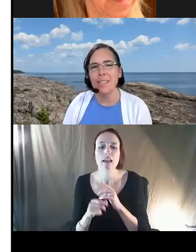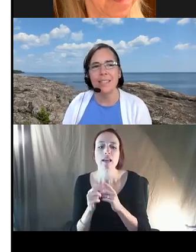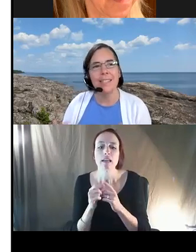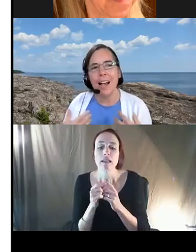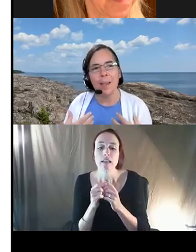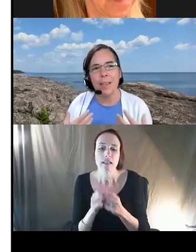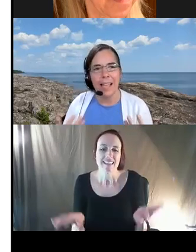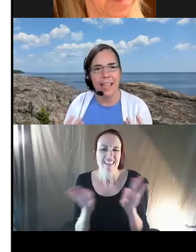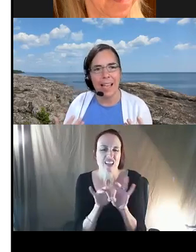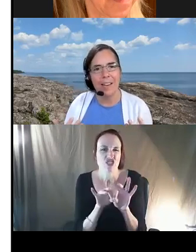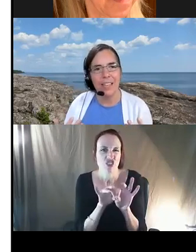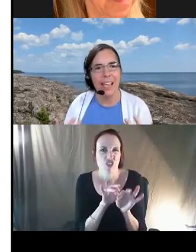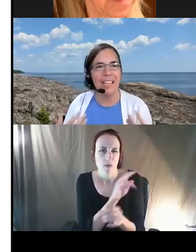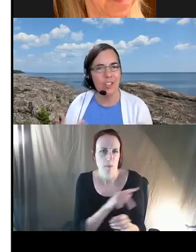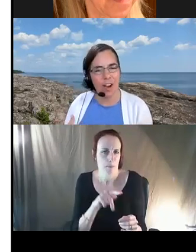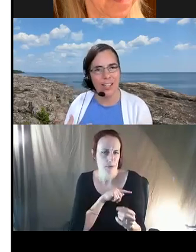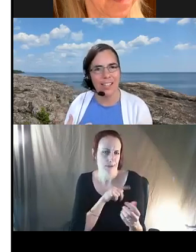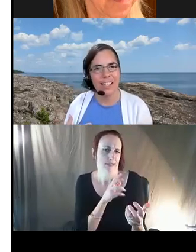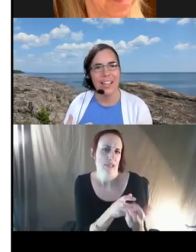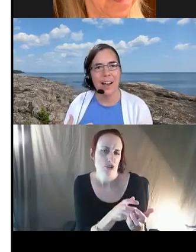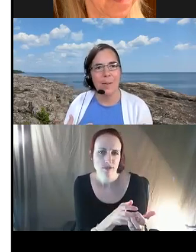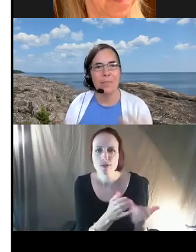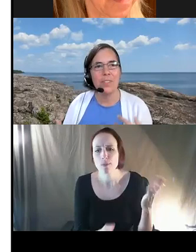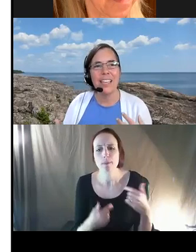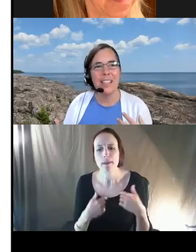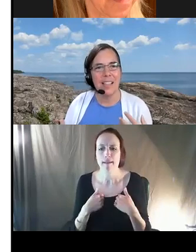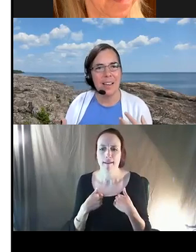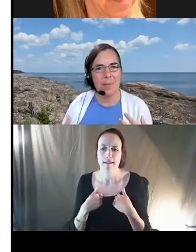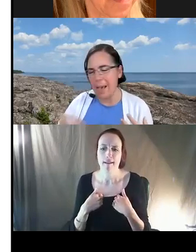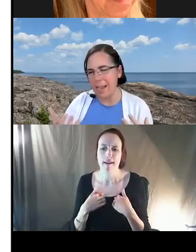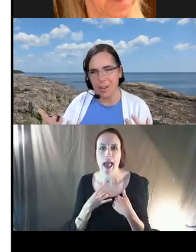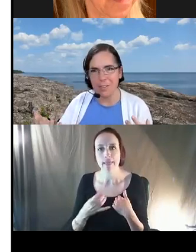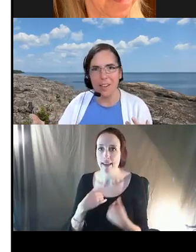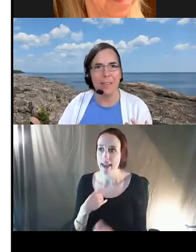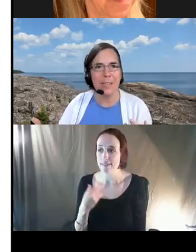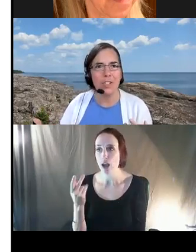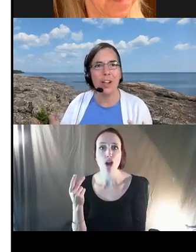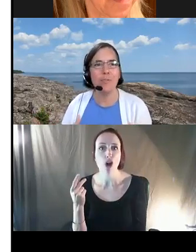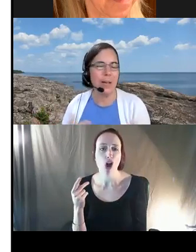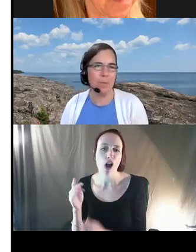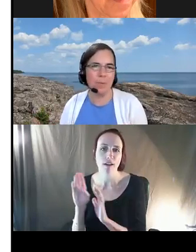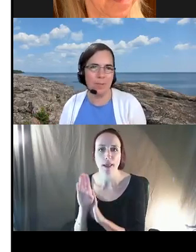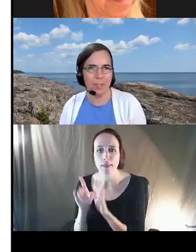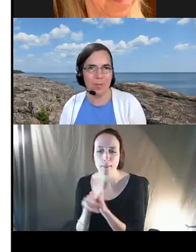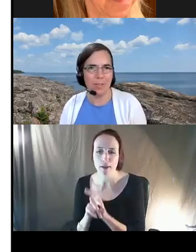The reason is I may like having a dog in the background image of my computer screen, for